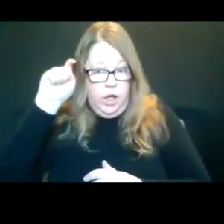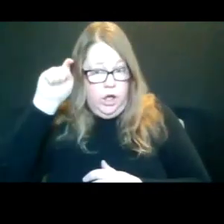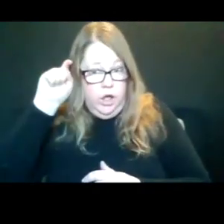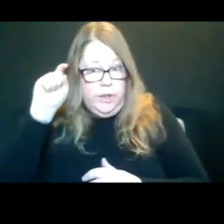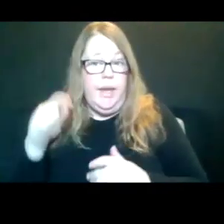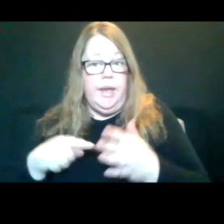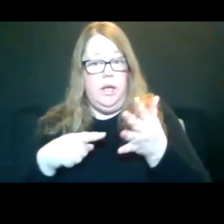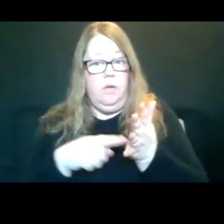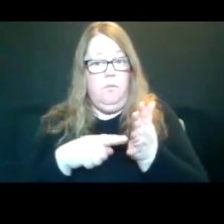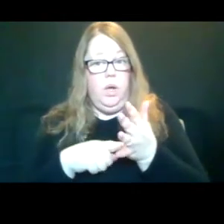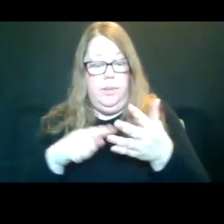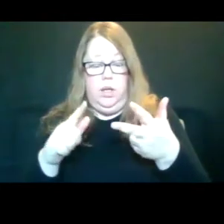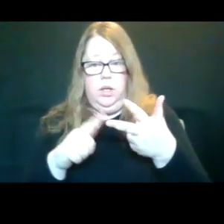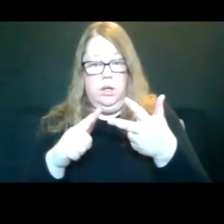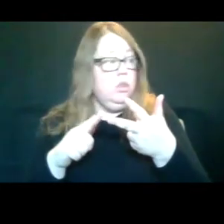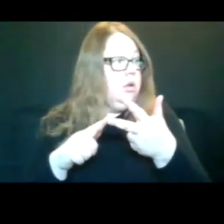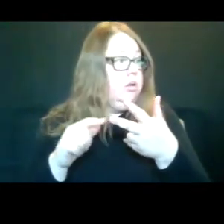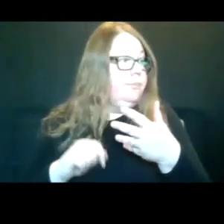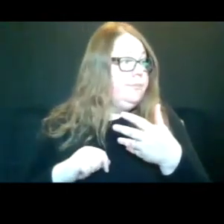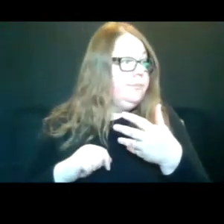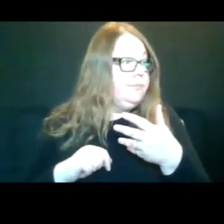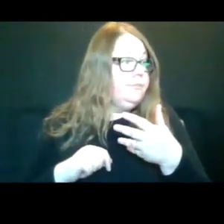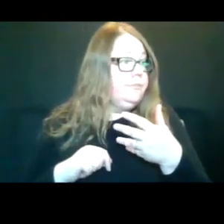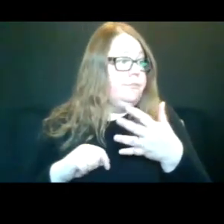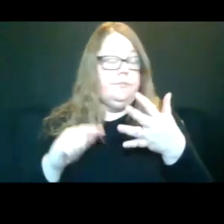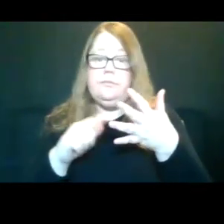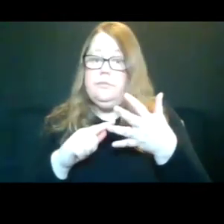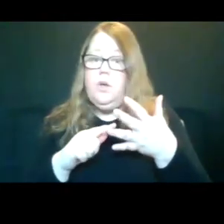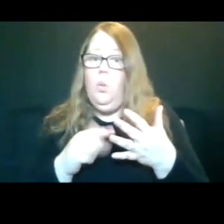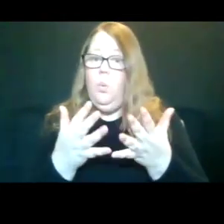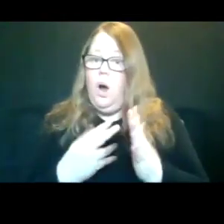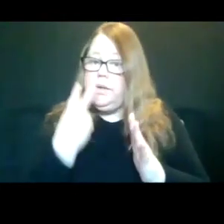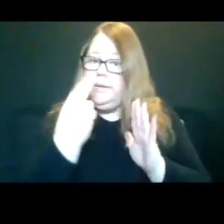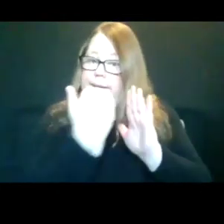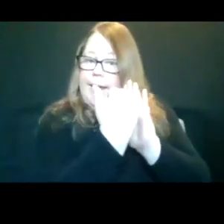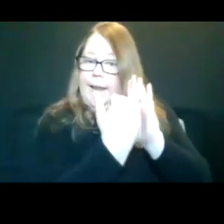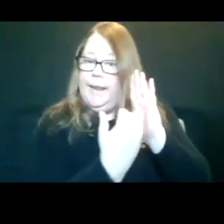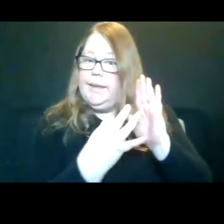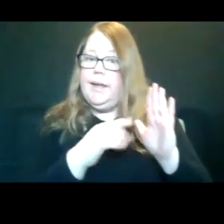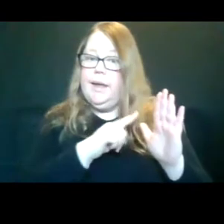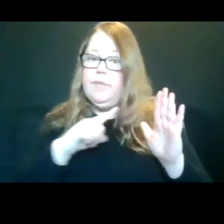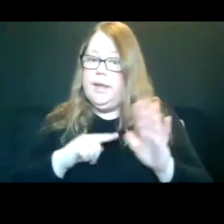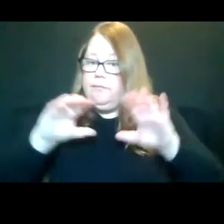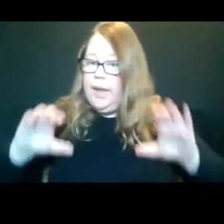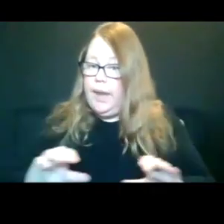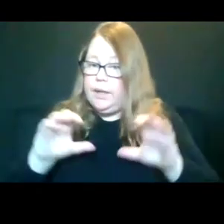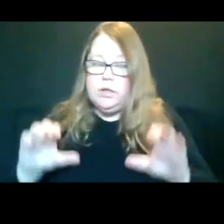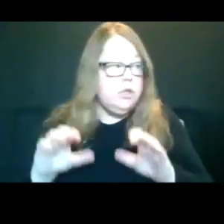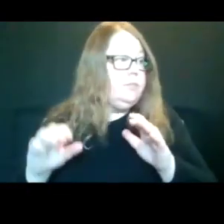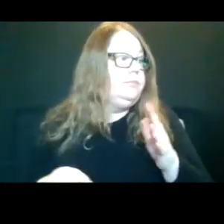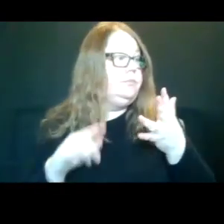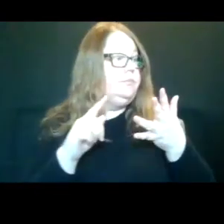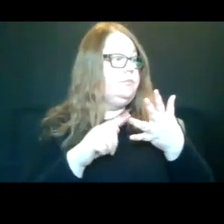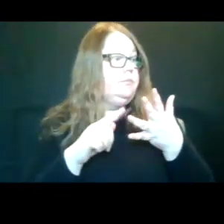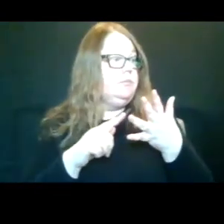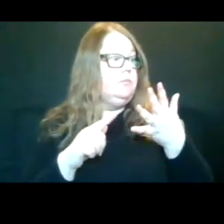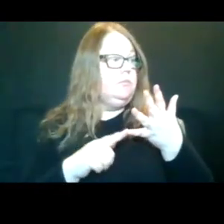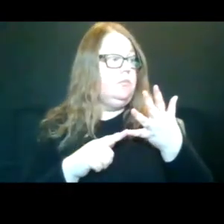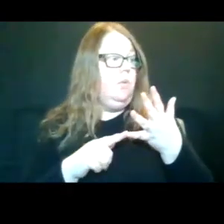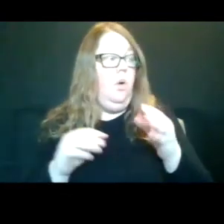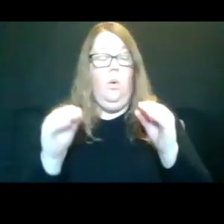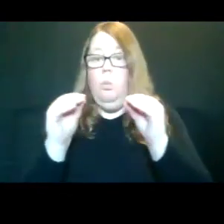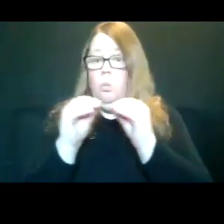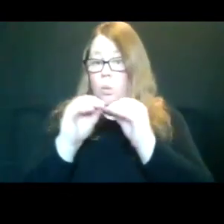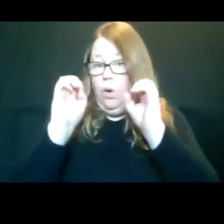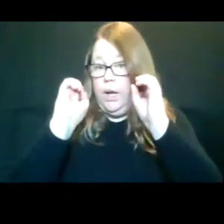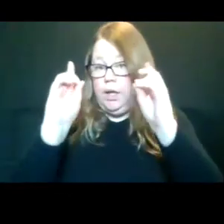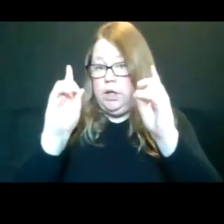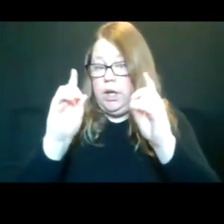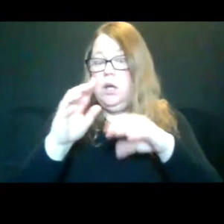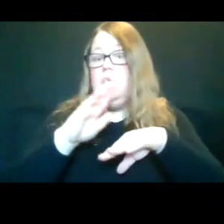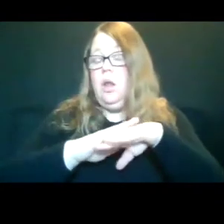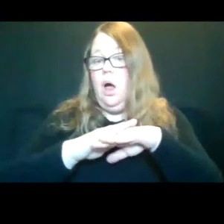• Desire to see list of legislative actions • More education on accessibility needs